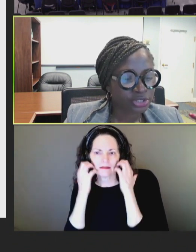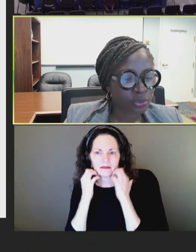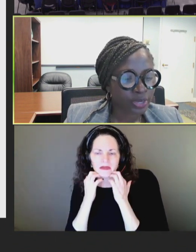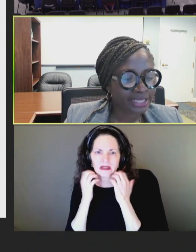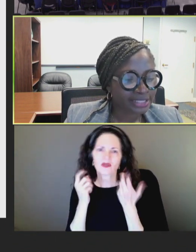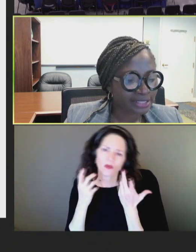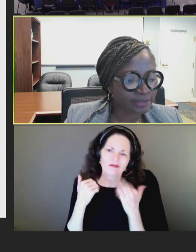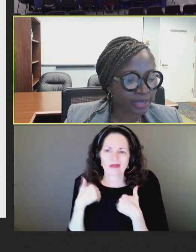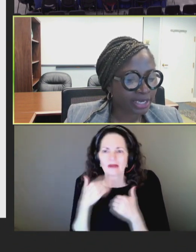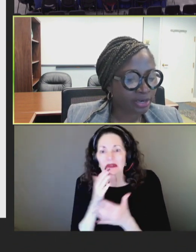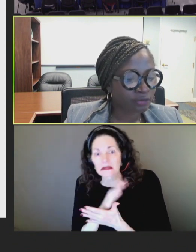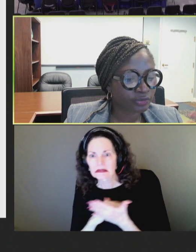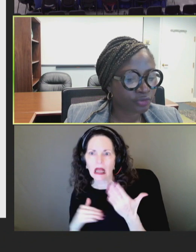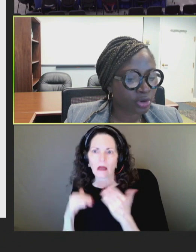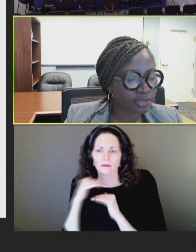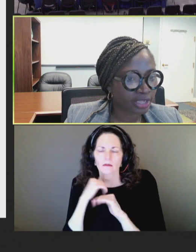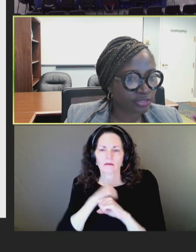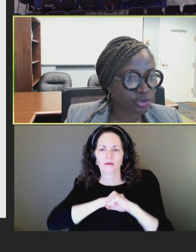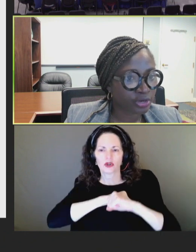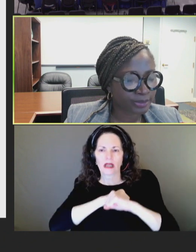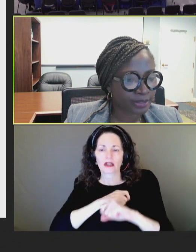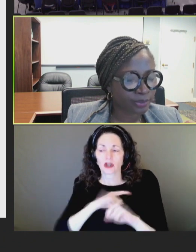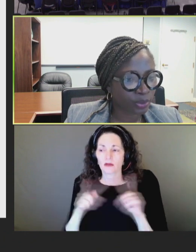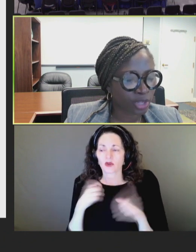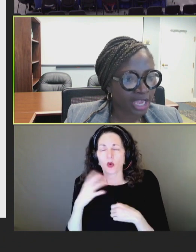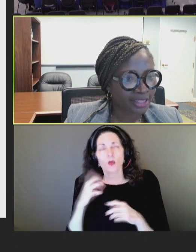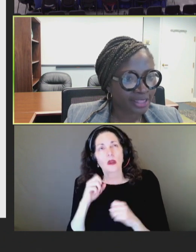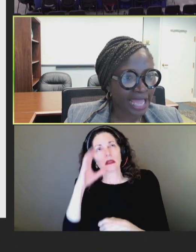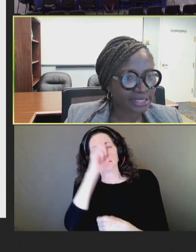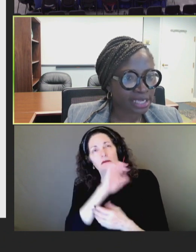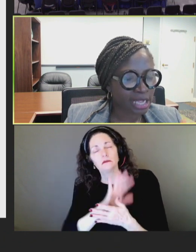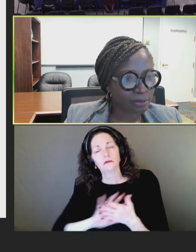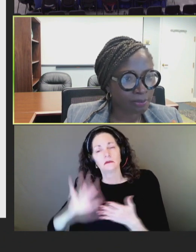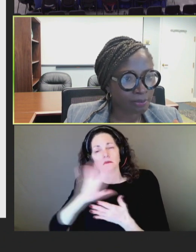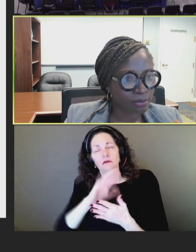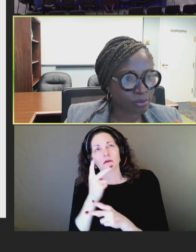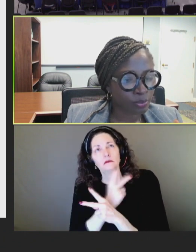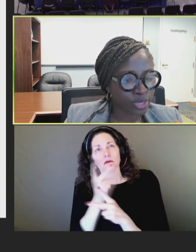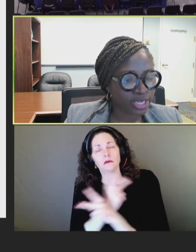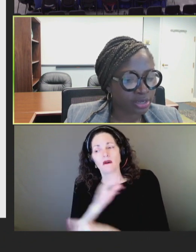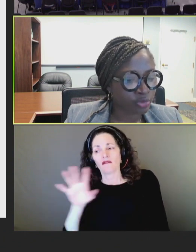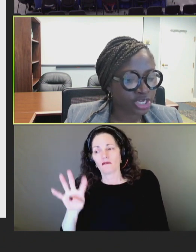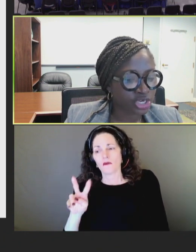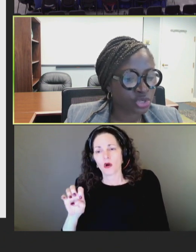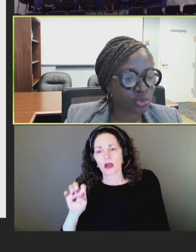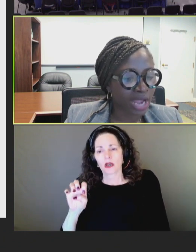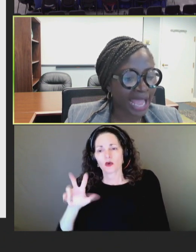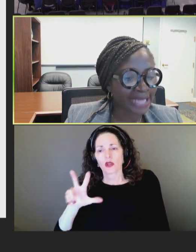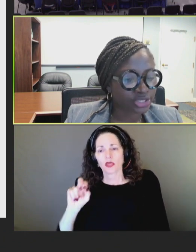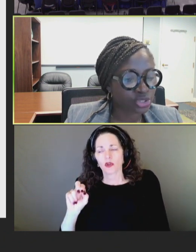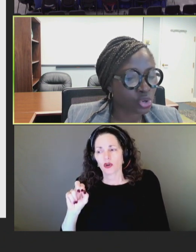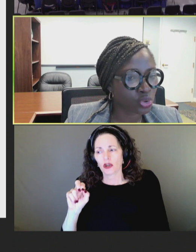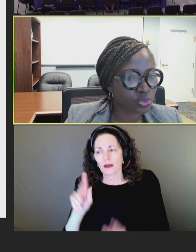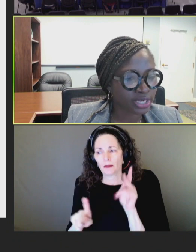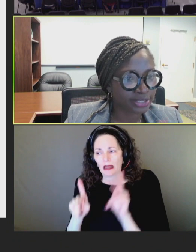So, we anticipated, of the 430 people that we knew had no